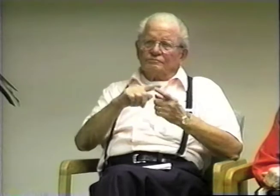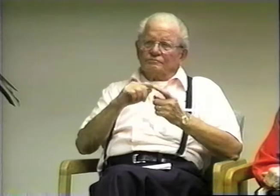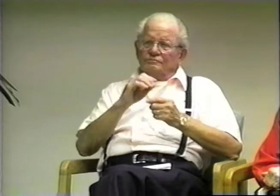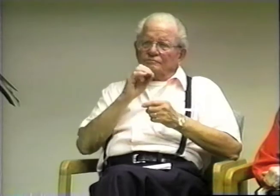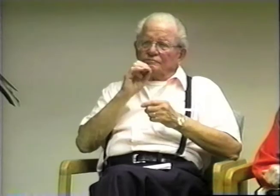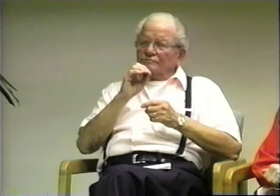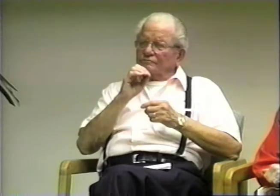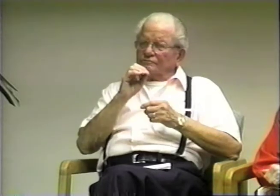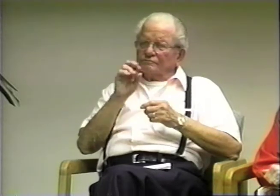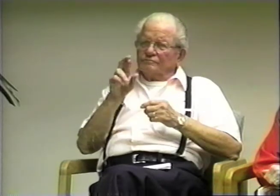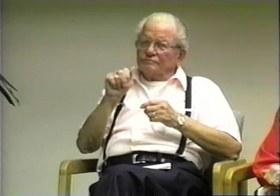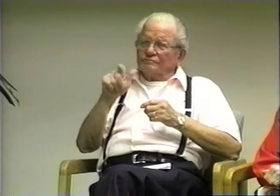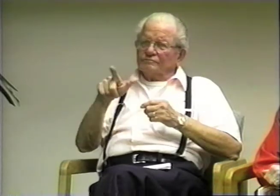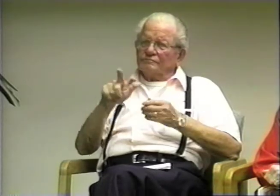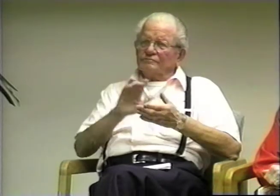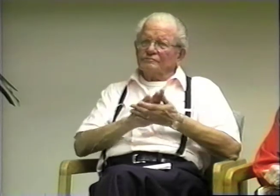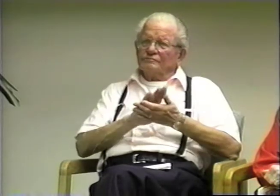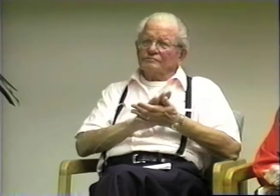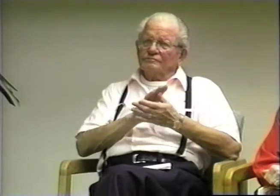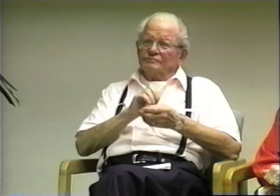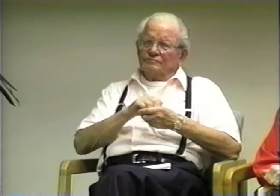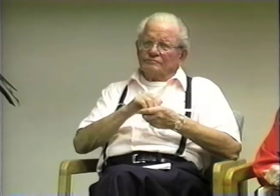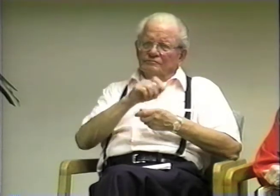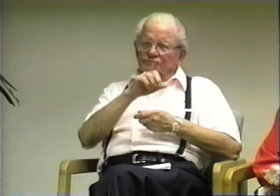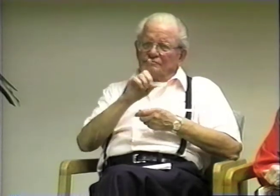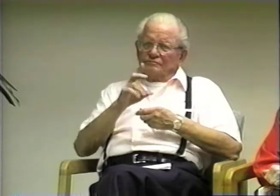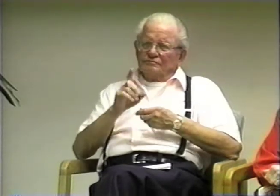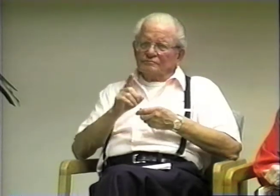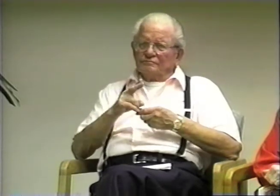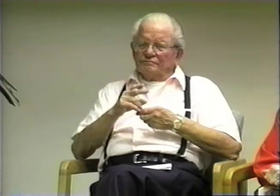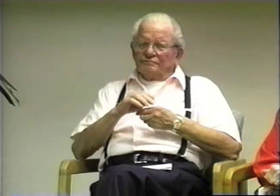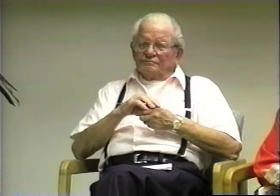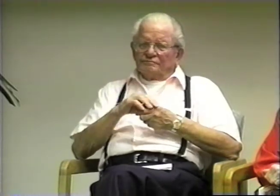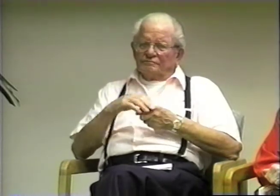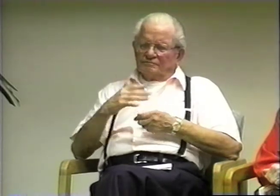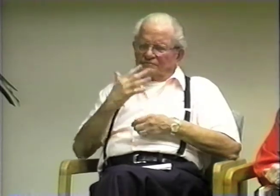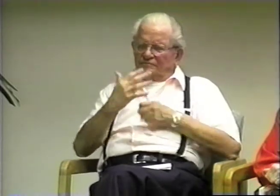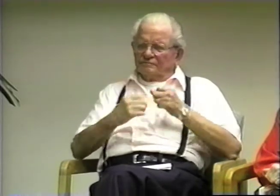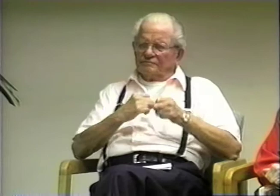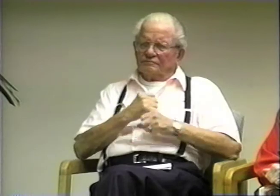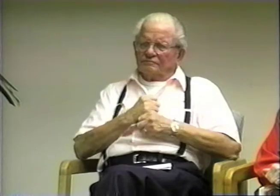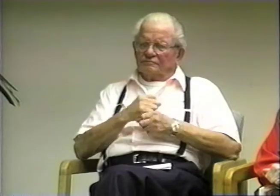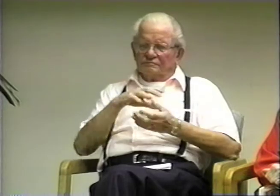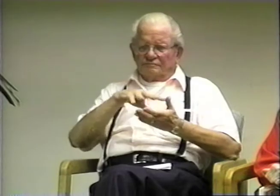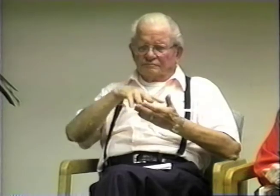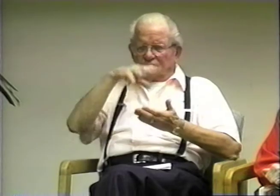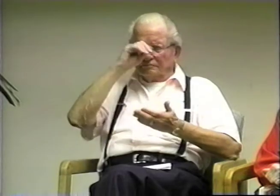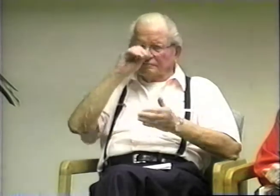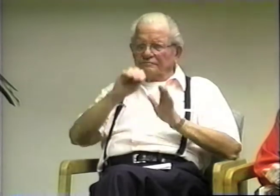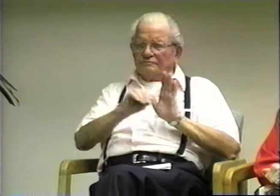but after I became Deaf, I went to an oral school in Duluth.